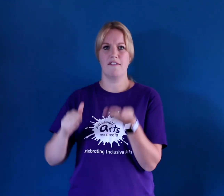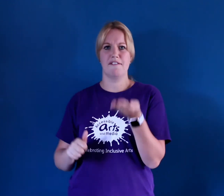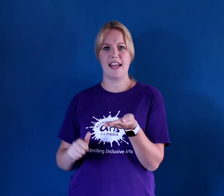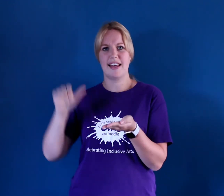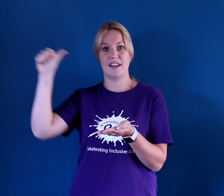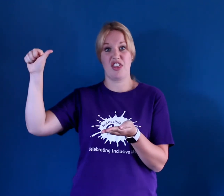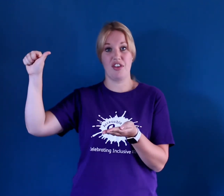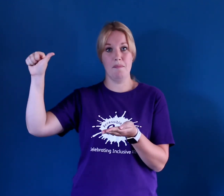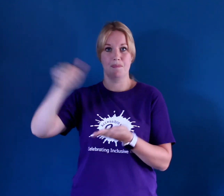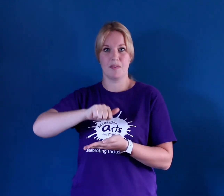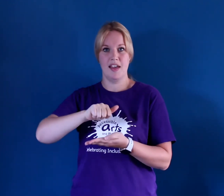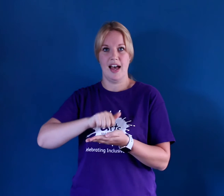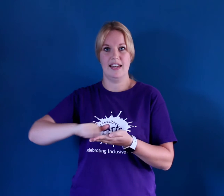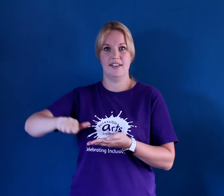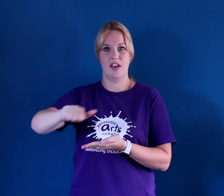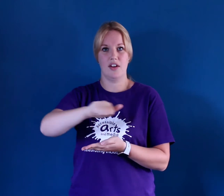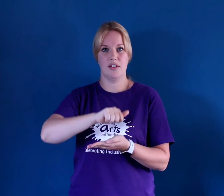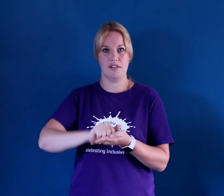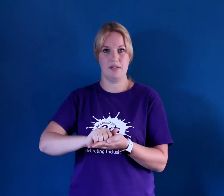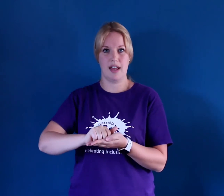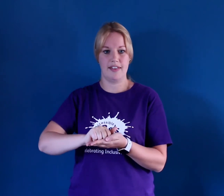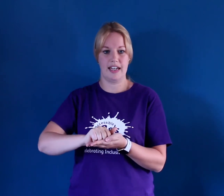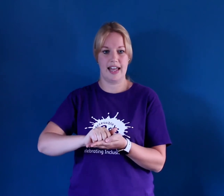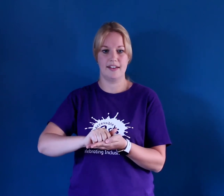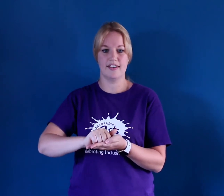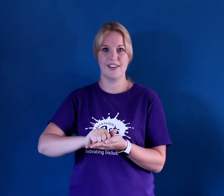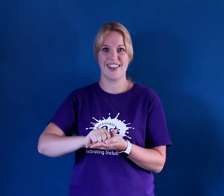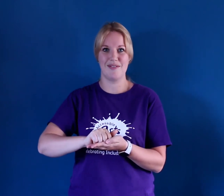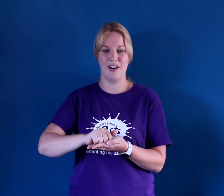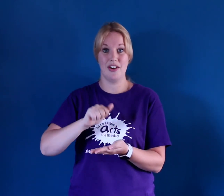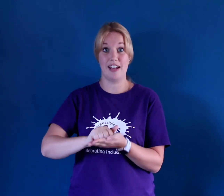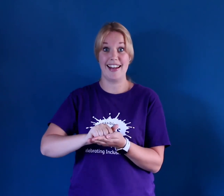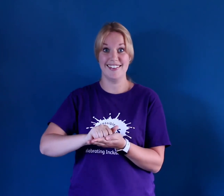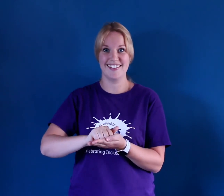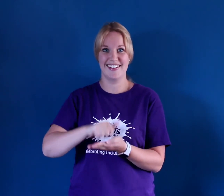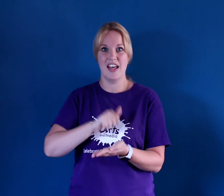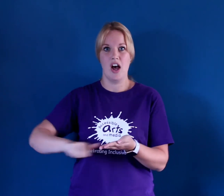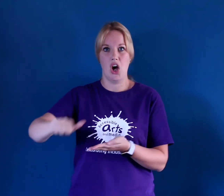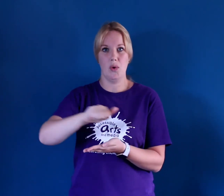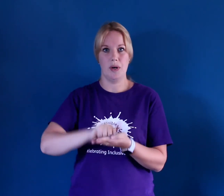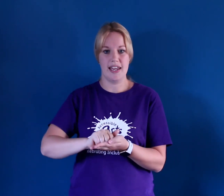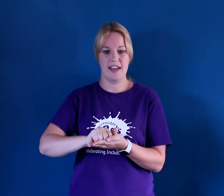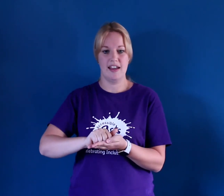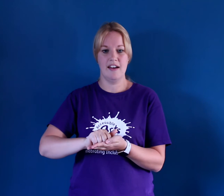we have a flat hand and a thumb and then circles around and then lands on your flat hand. Holy.